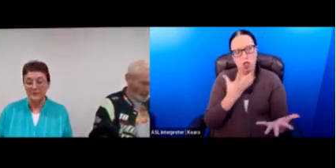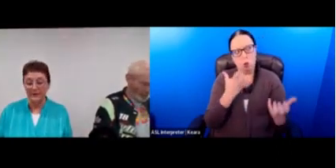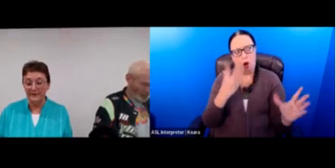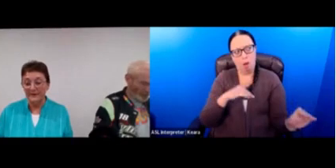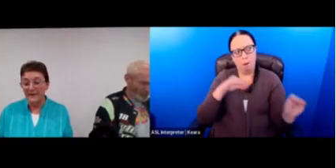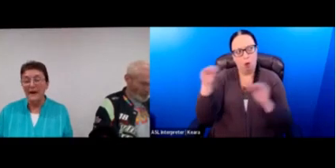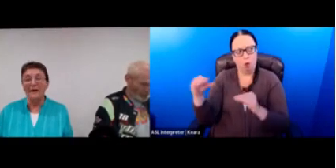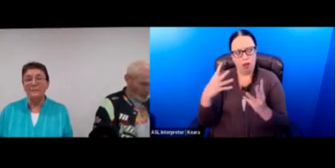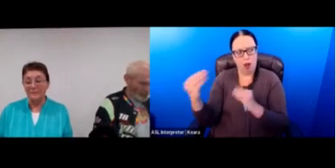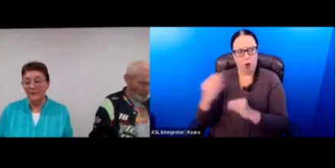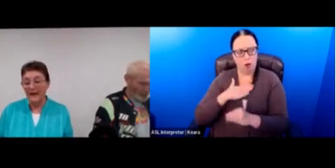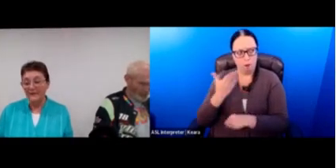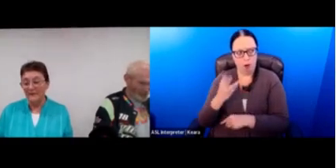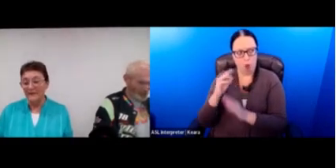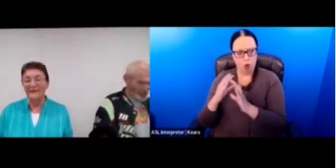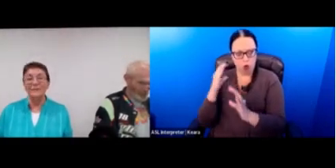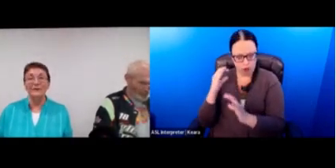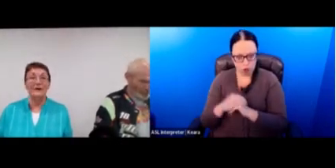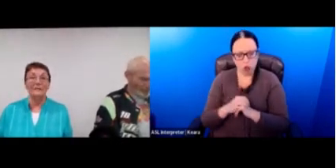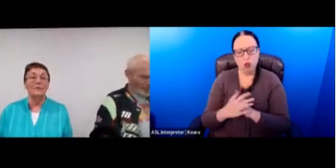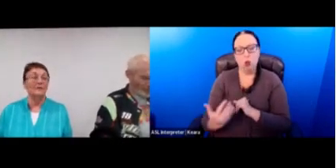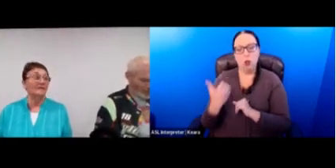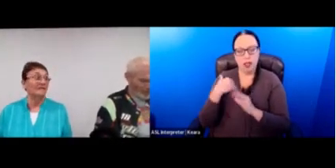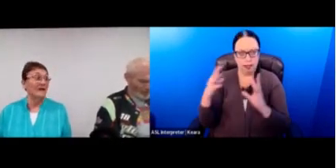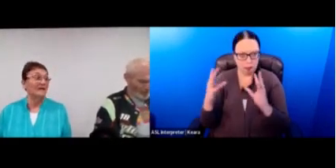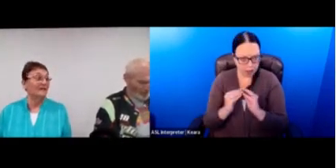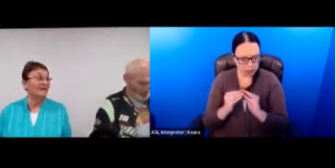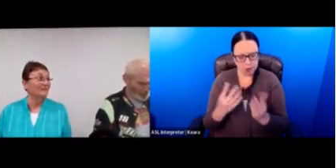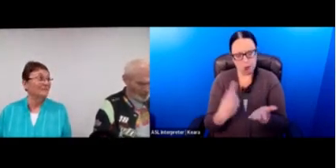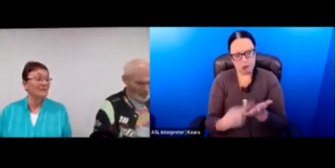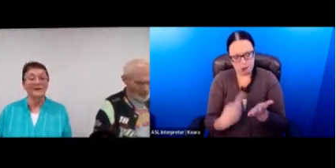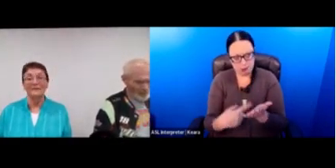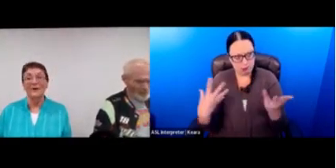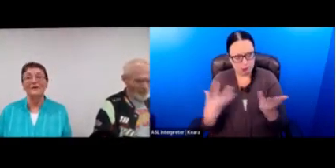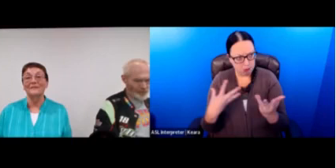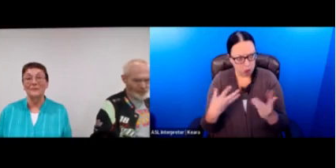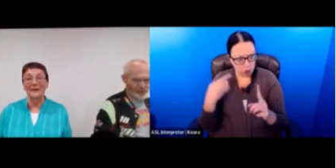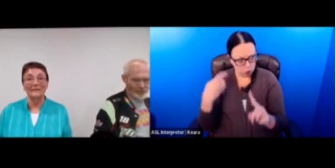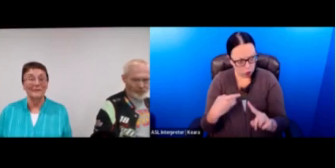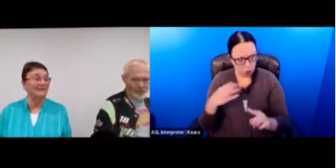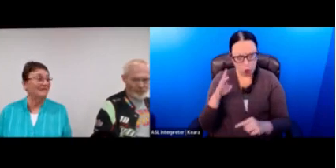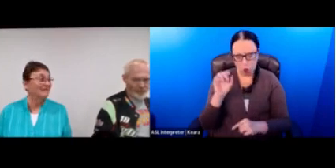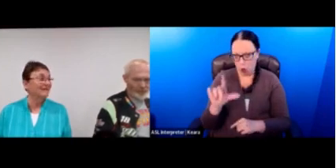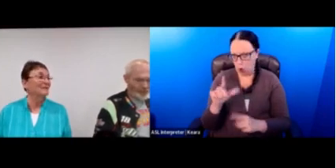trailer, we had the meeting, and we talked about what's the desired outcome? Well, Carl doesn't want housemates. He